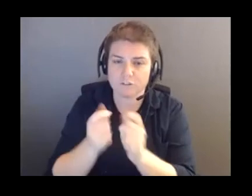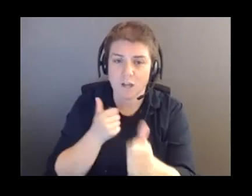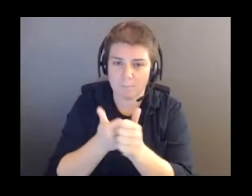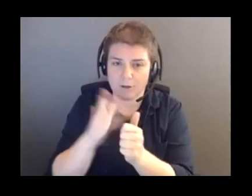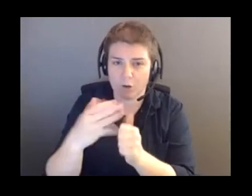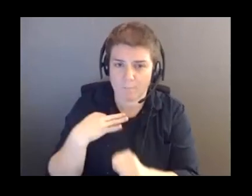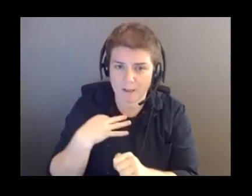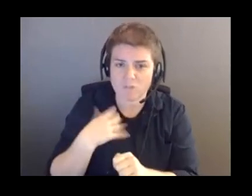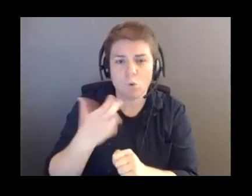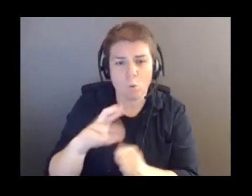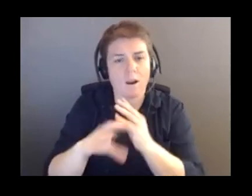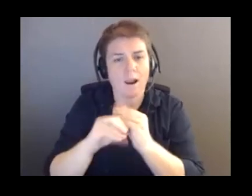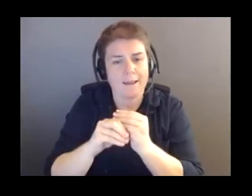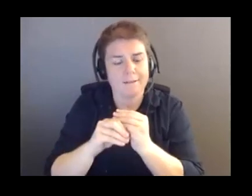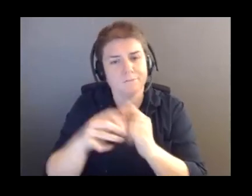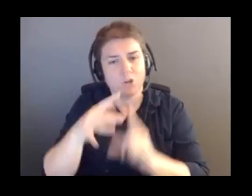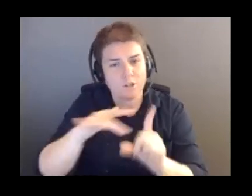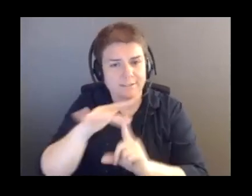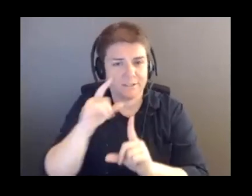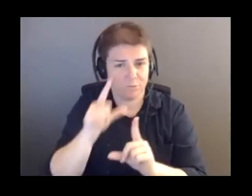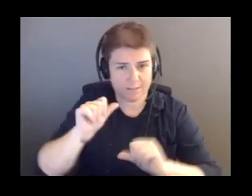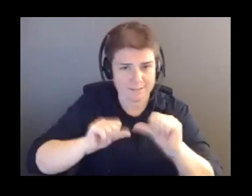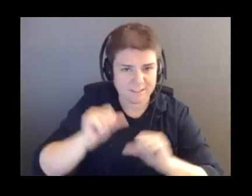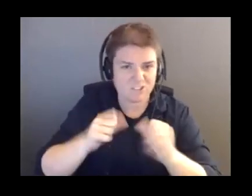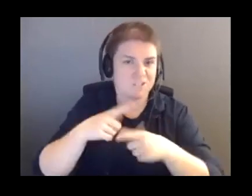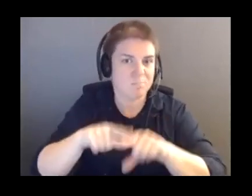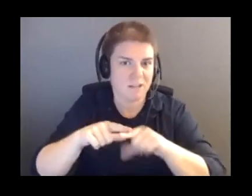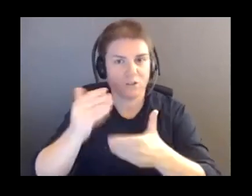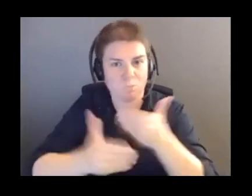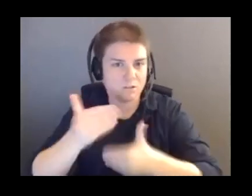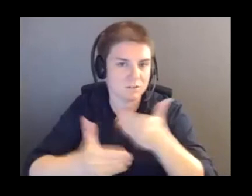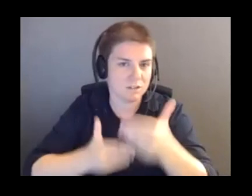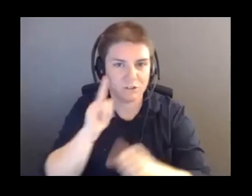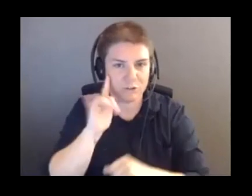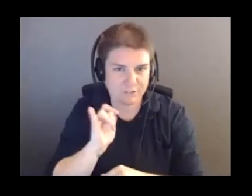contexts to assessors depending on where we are at in the assessment process. There is